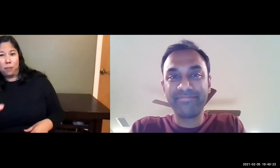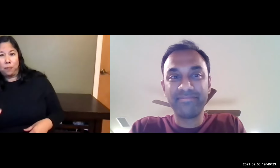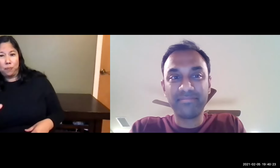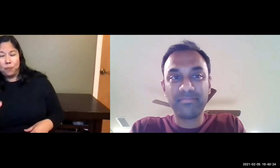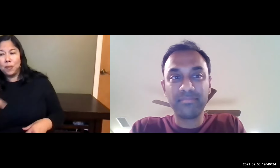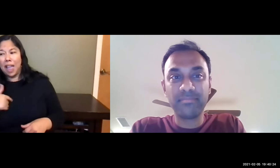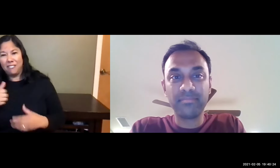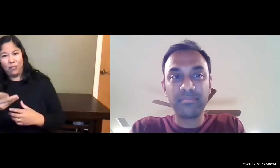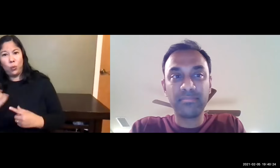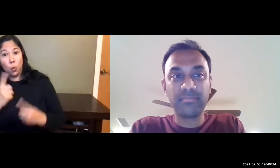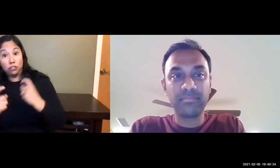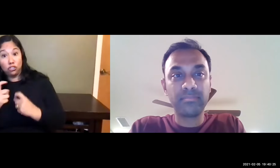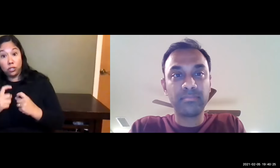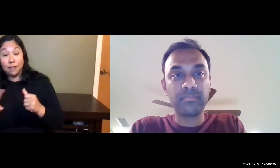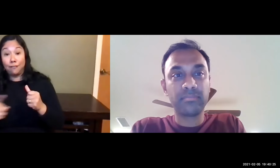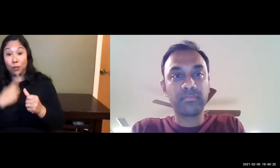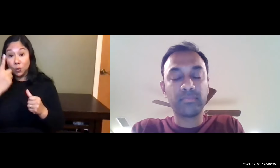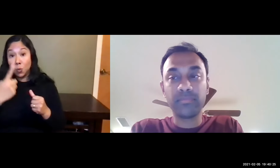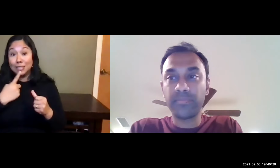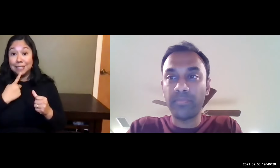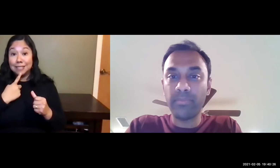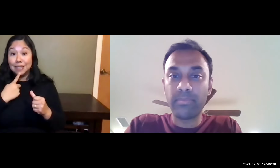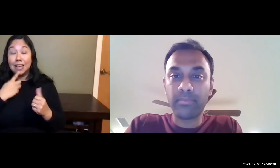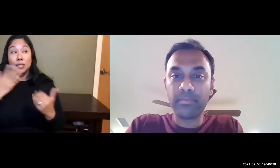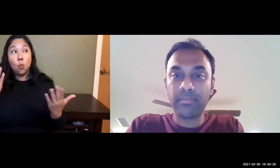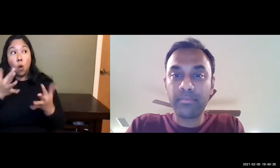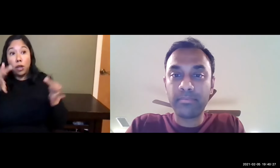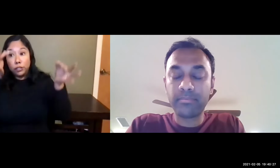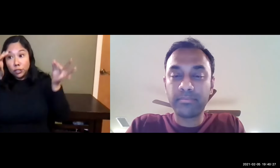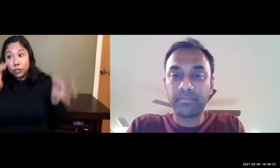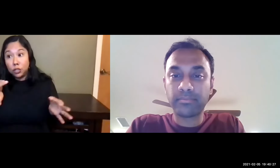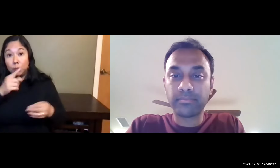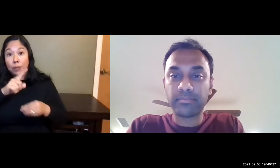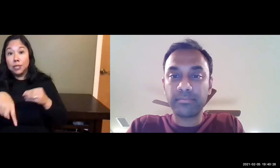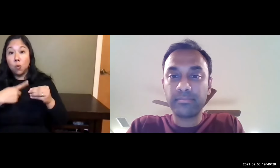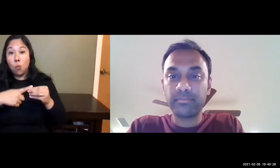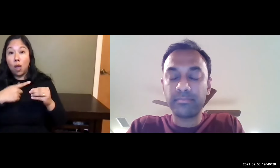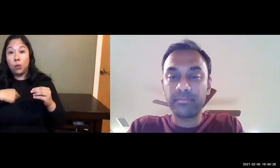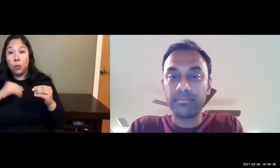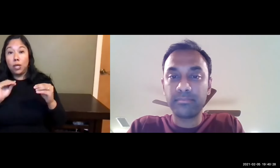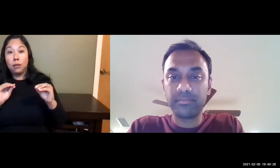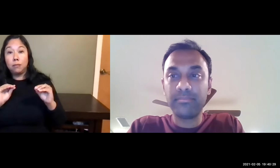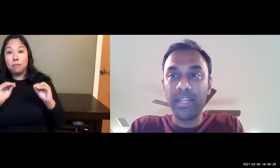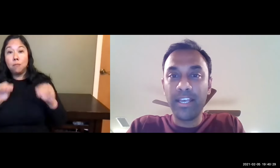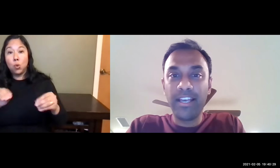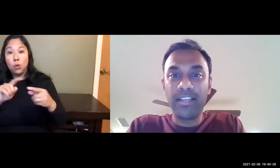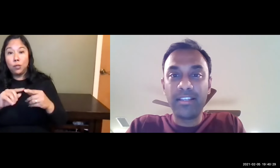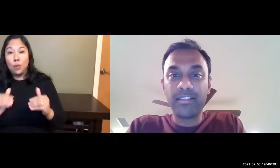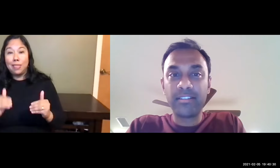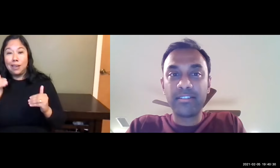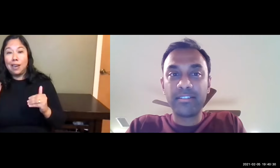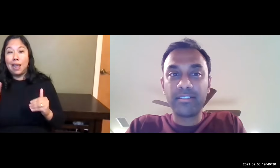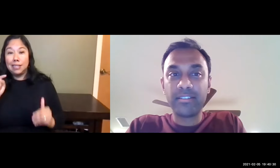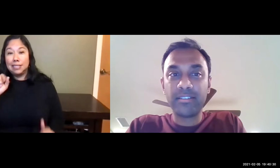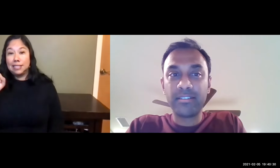The first one says, "What determines when we move to the next tier?" The vaccine eligibility tier, I’m assuming.